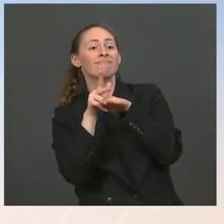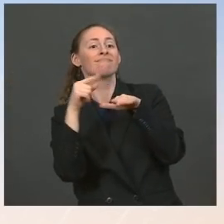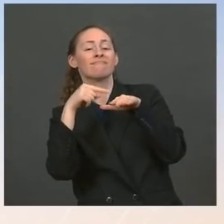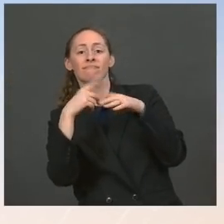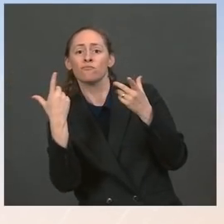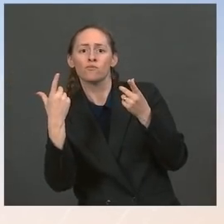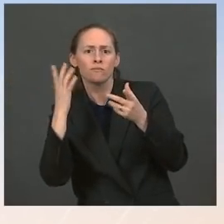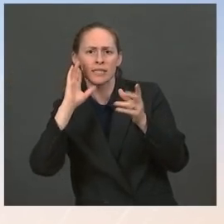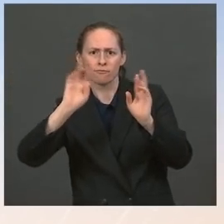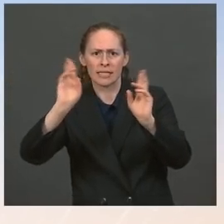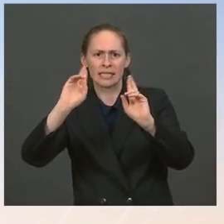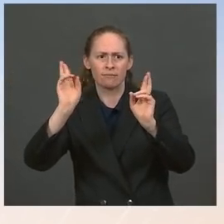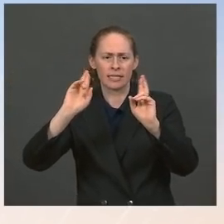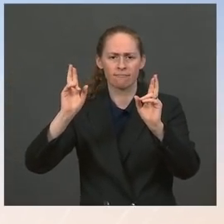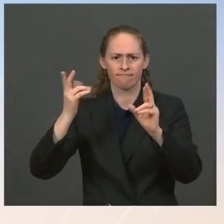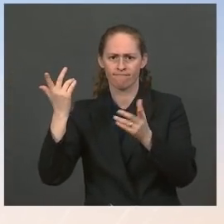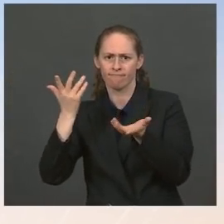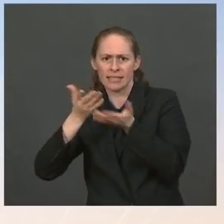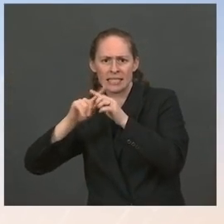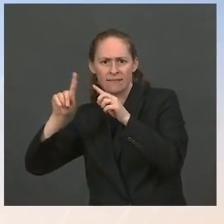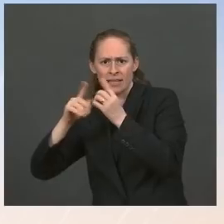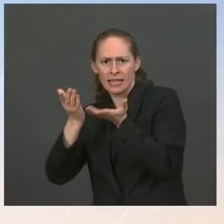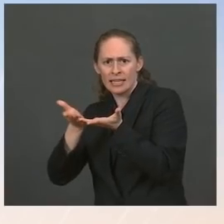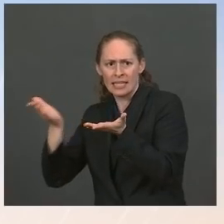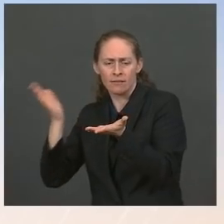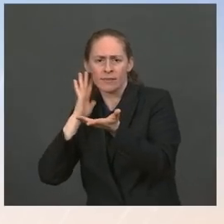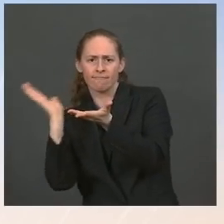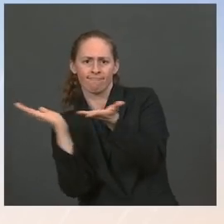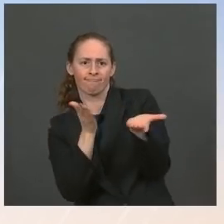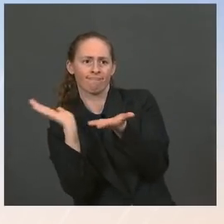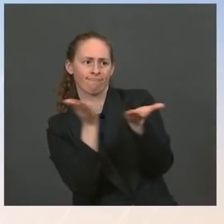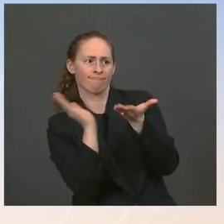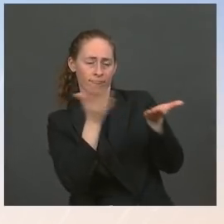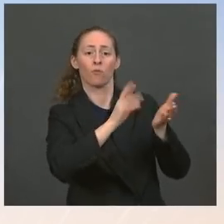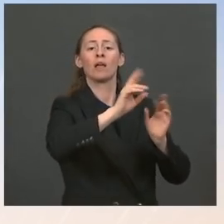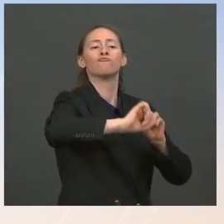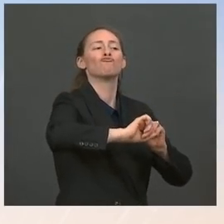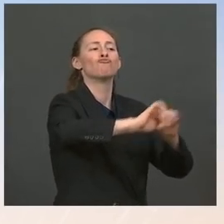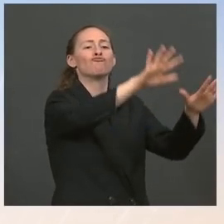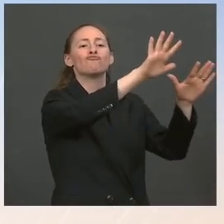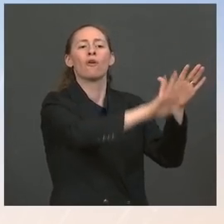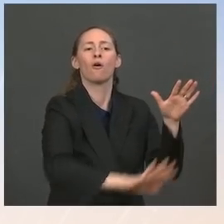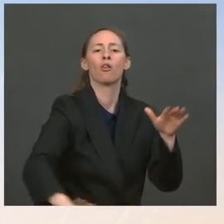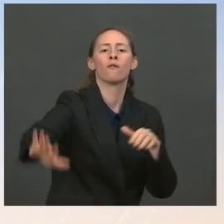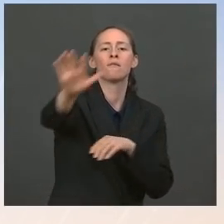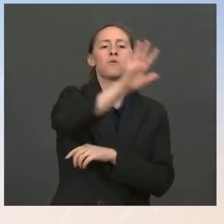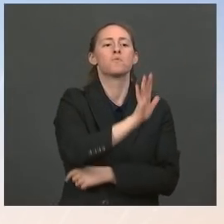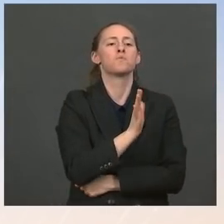there are many more that are worthy but that we can't support. This helps us to change that. Later today, I'll be headed to Glasgow,